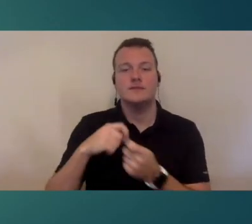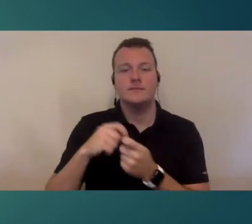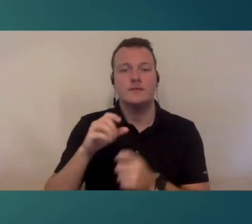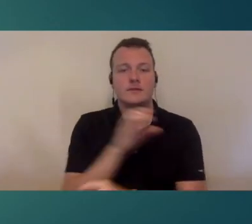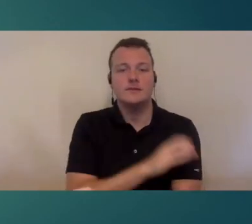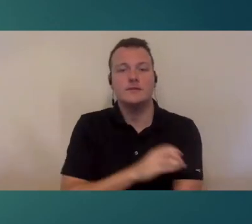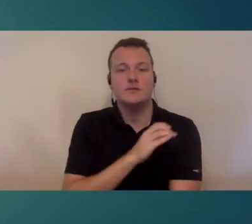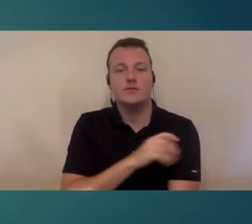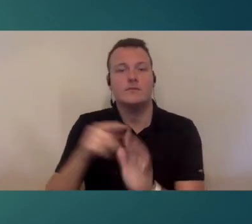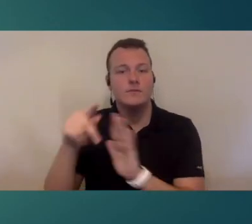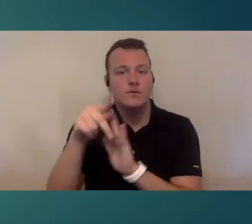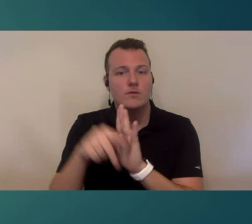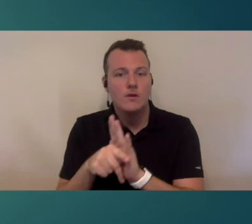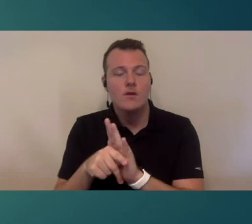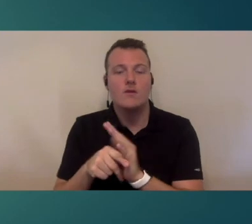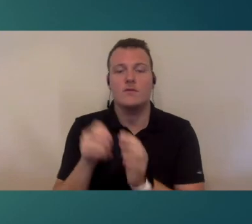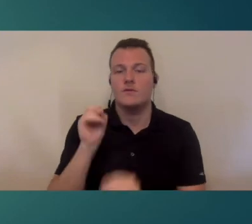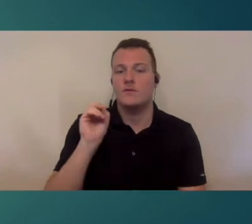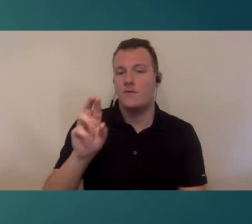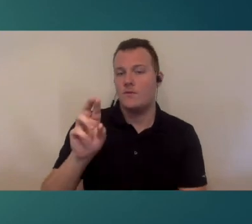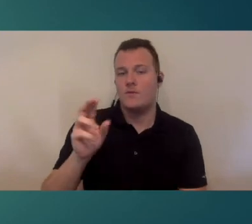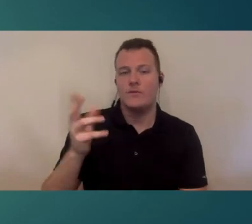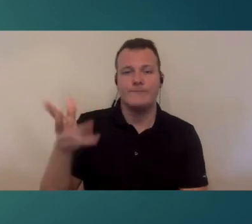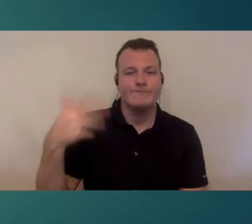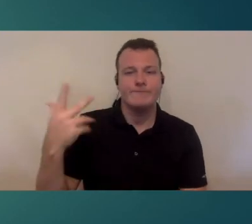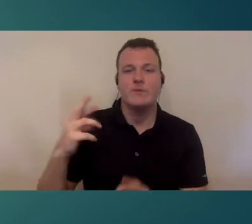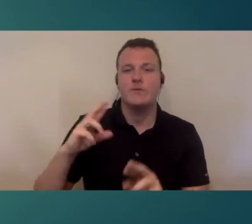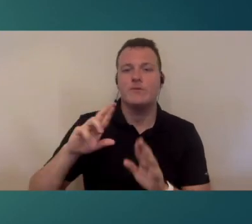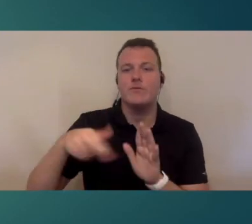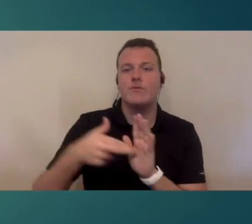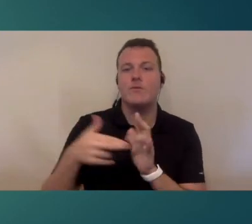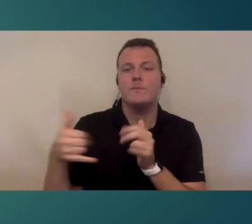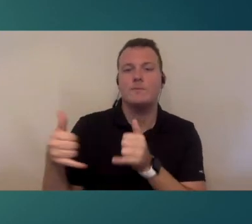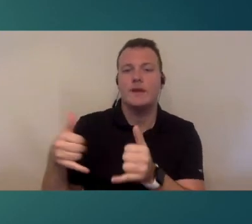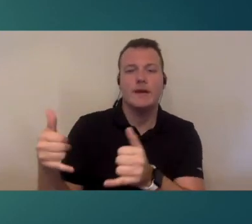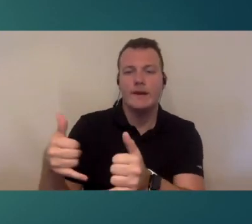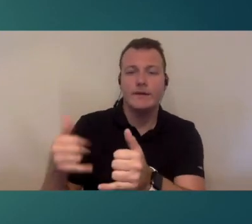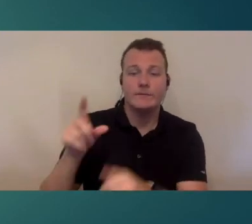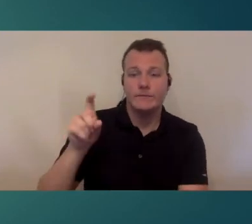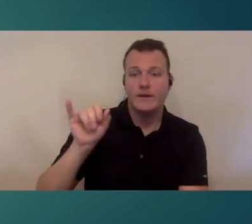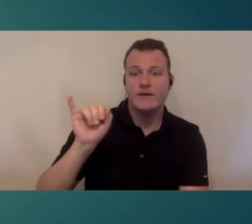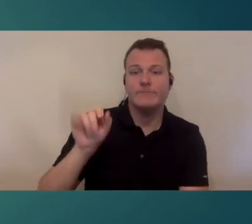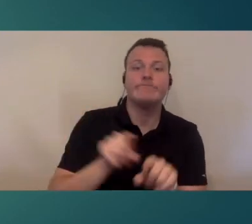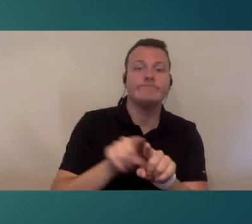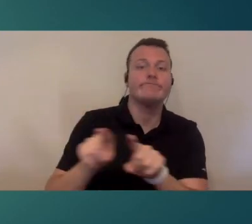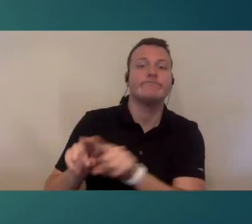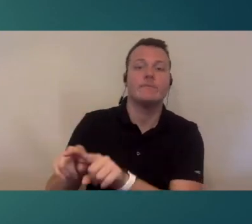protocol, or to do any sort of you know, role-playing as if you were you know,